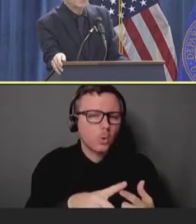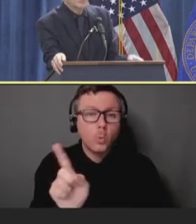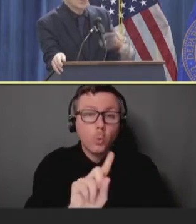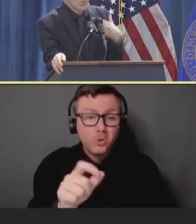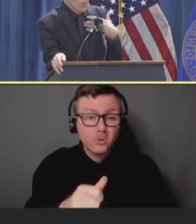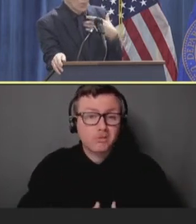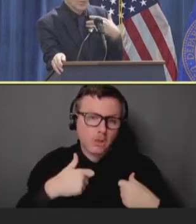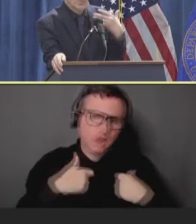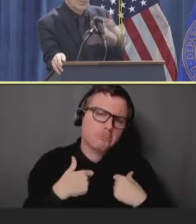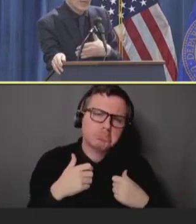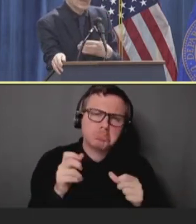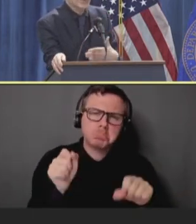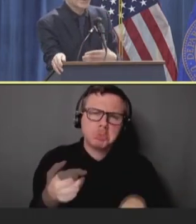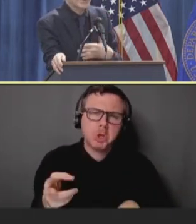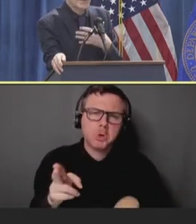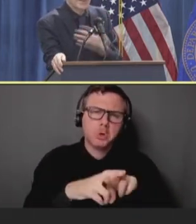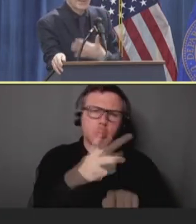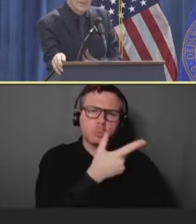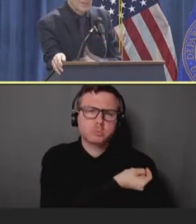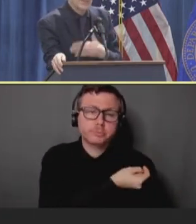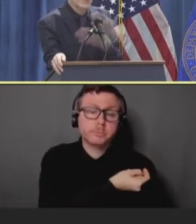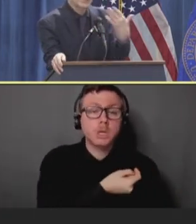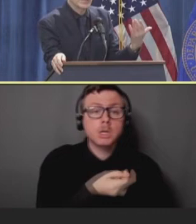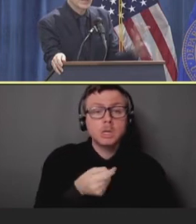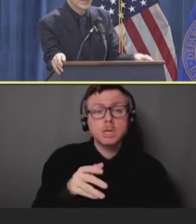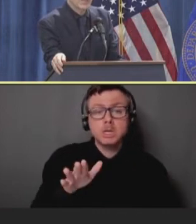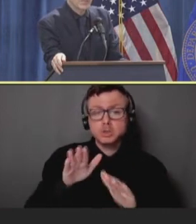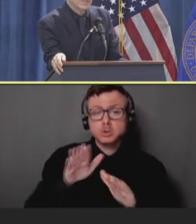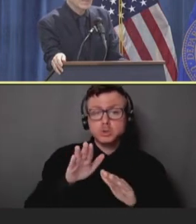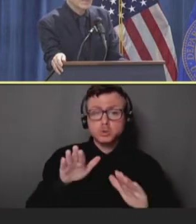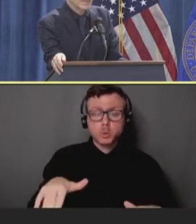Will childhood immunizations still have persisted?